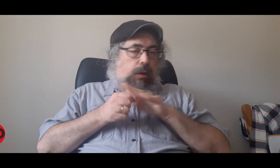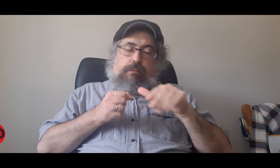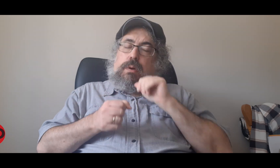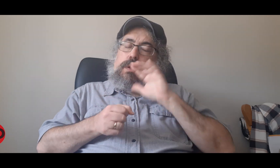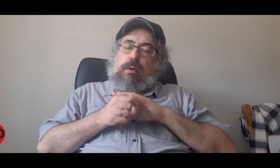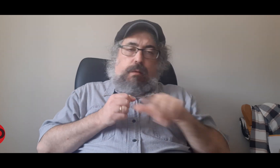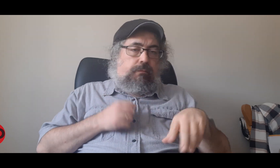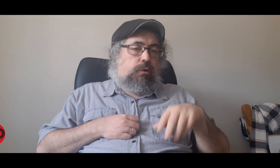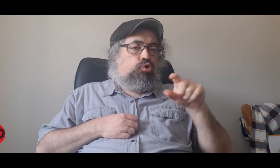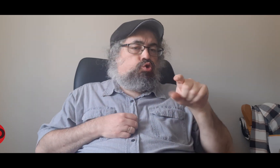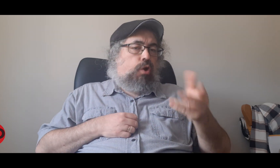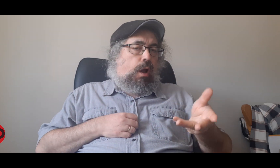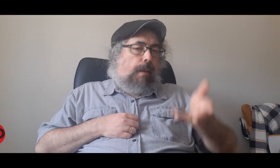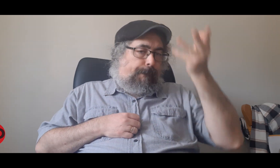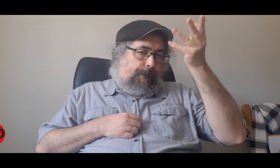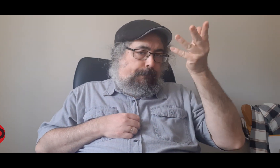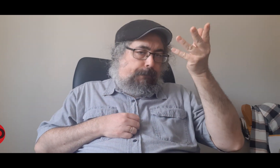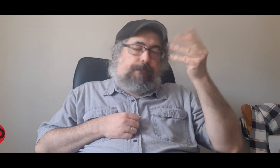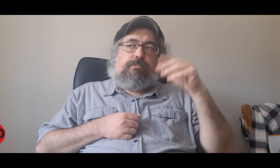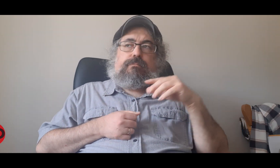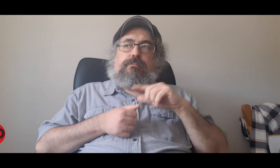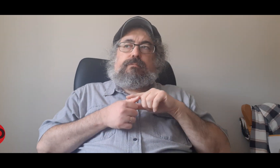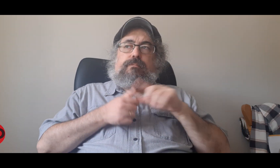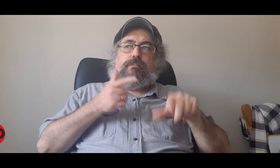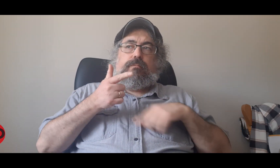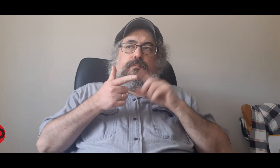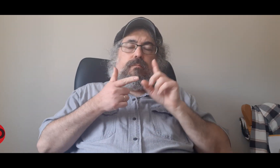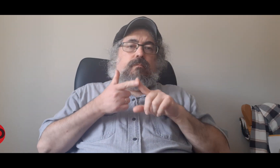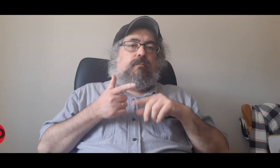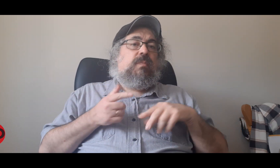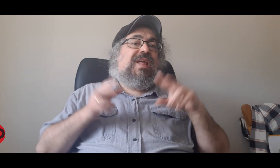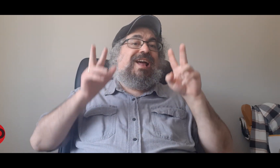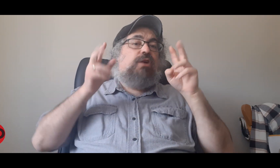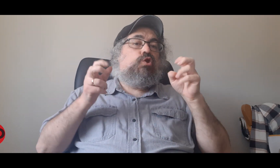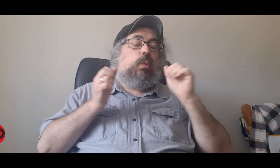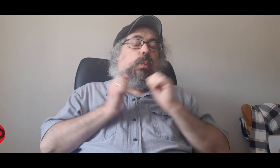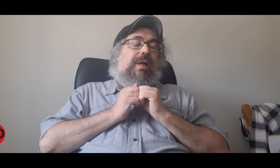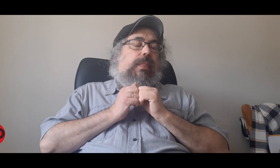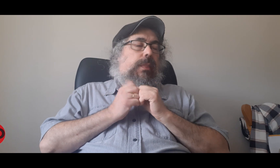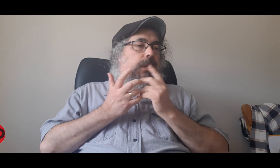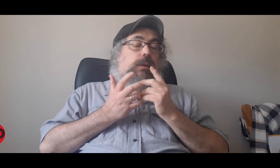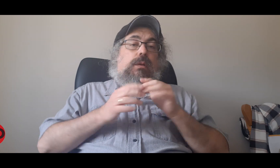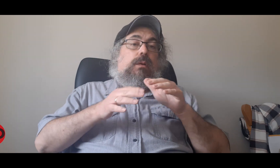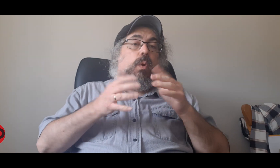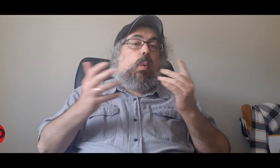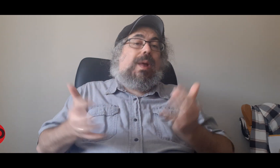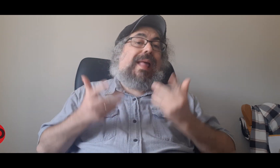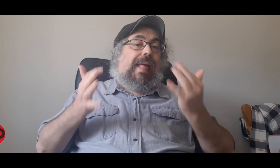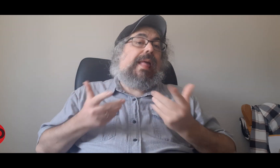should be increased. Issues related to waiting time on calls...